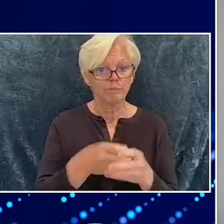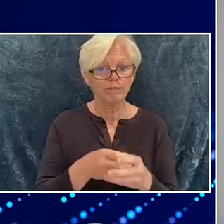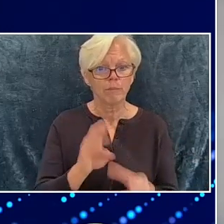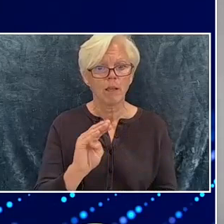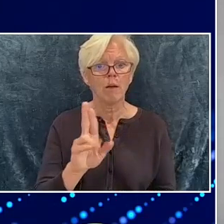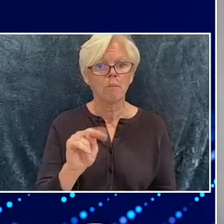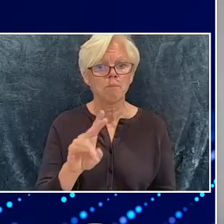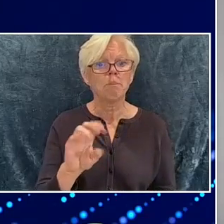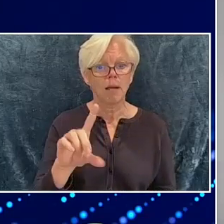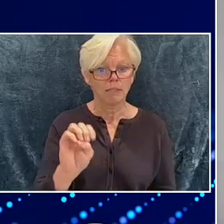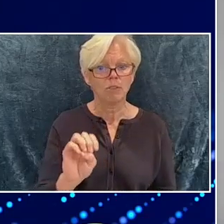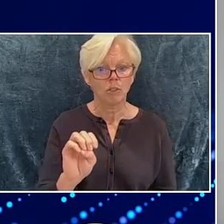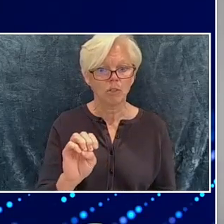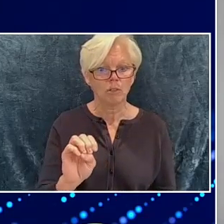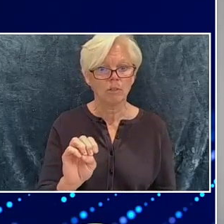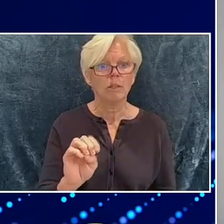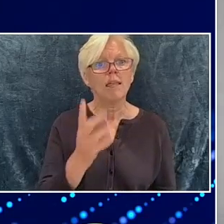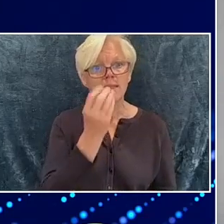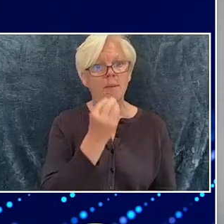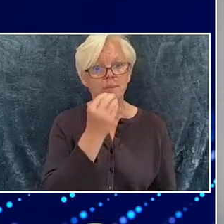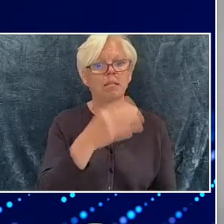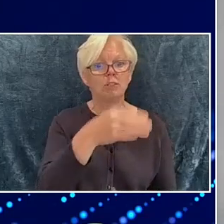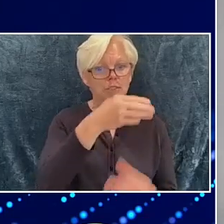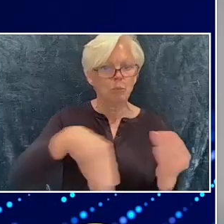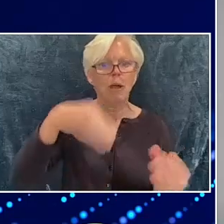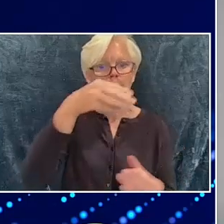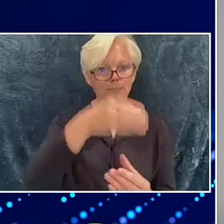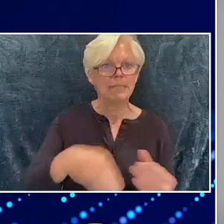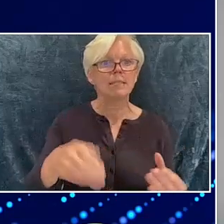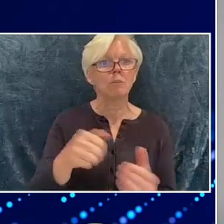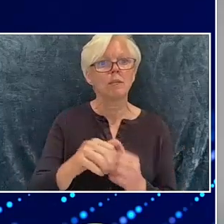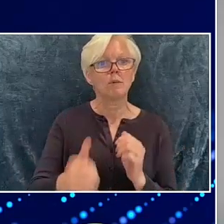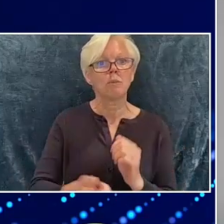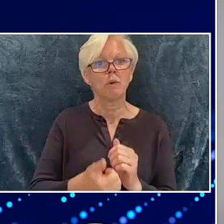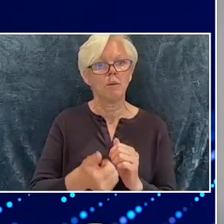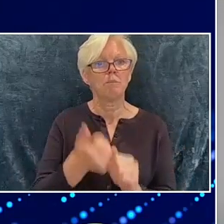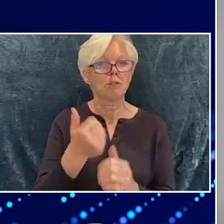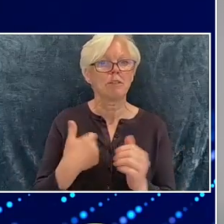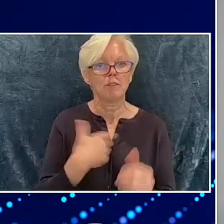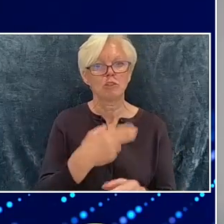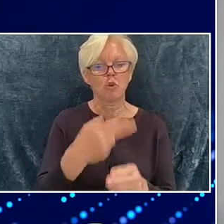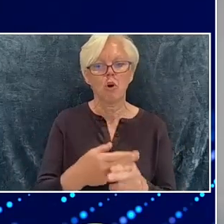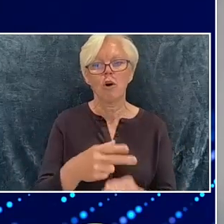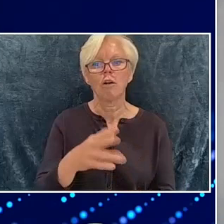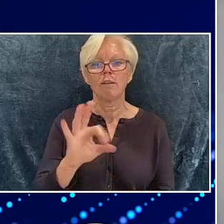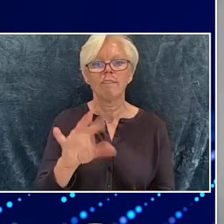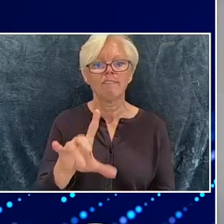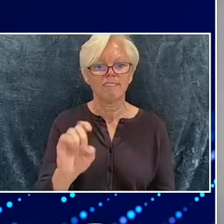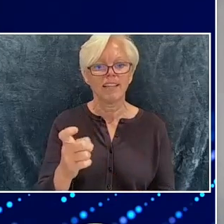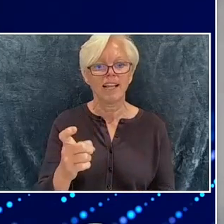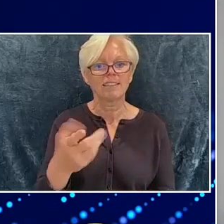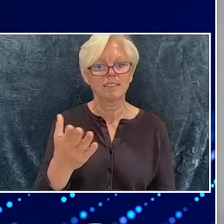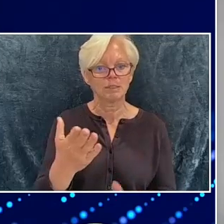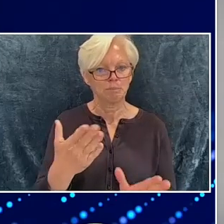swipes with the- what we- most of us would call flex plans, which would be the cash value component, meaning that those